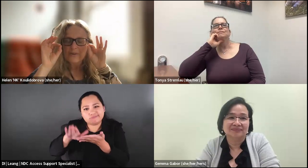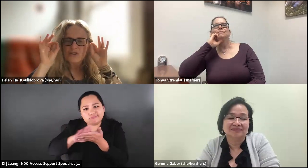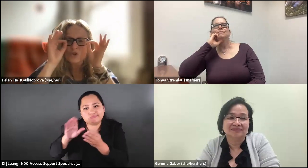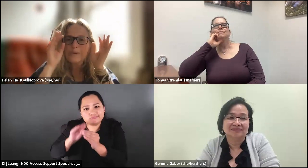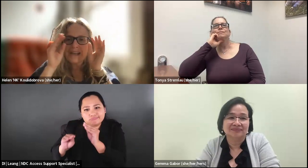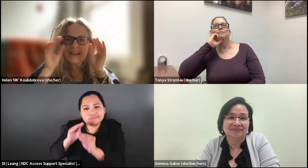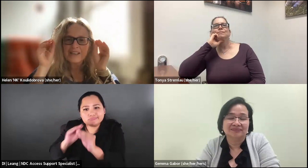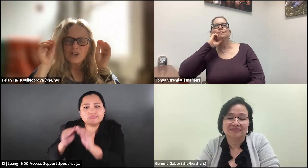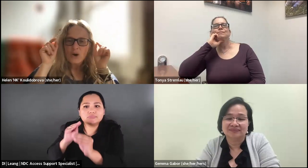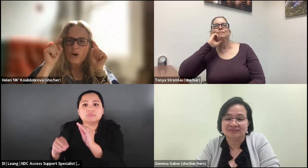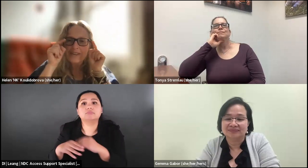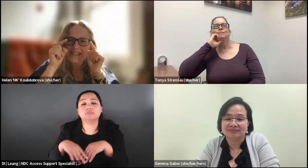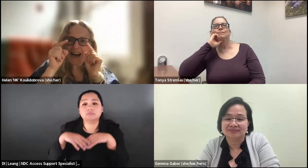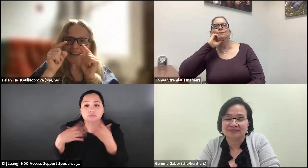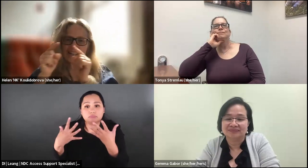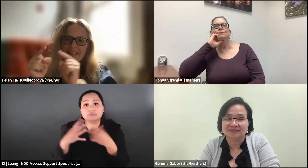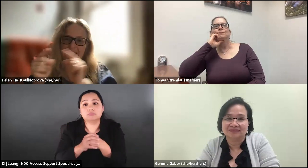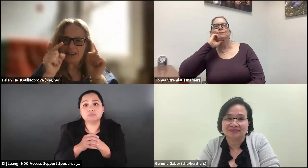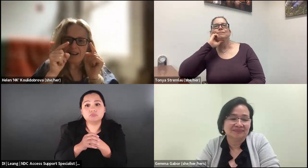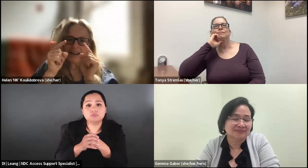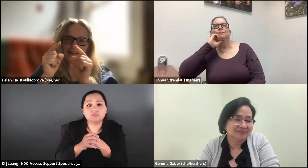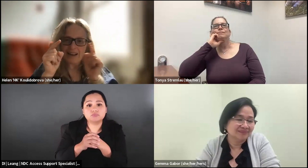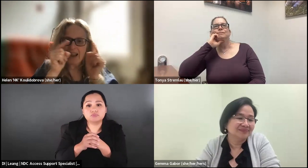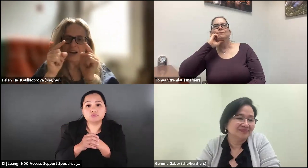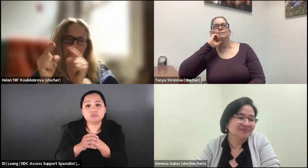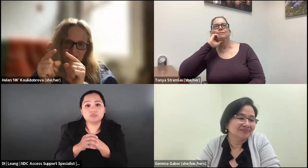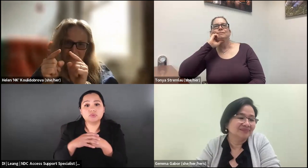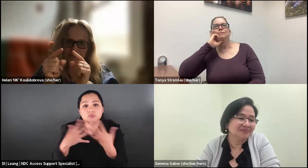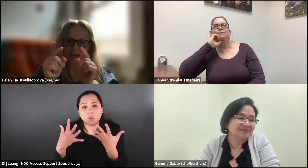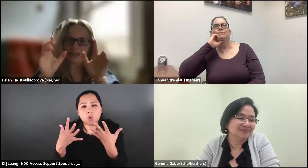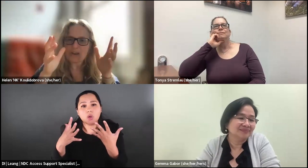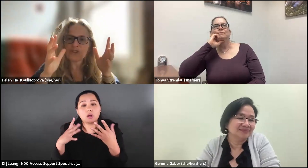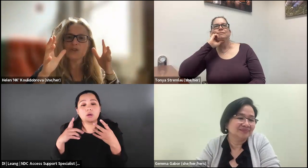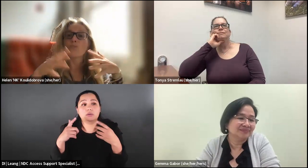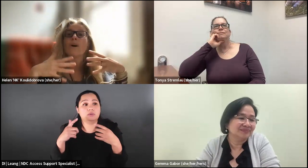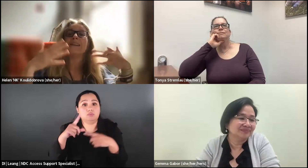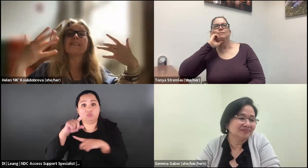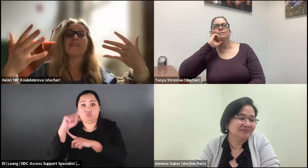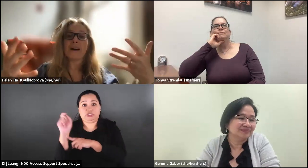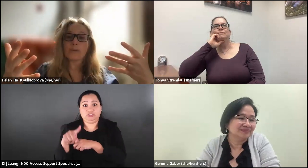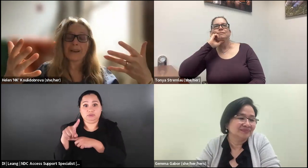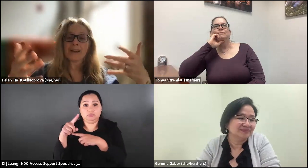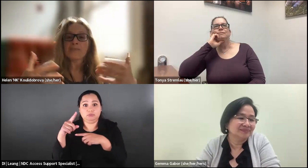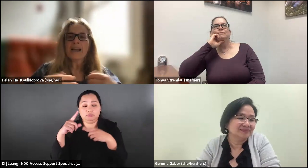zooming in on the tiny errors. The question is, what is developing?